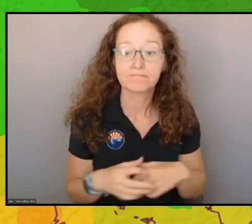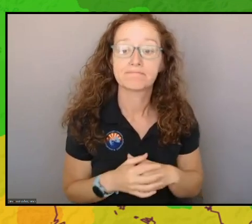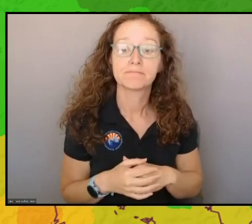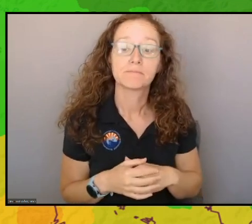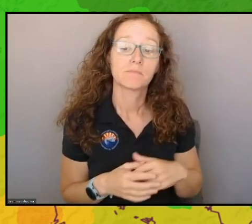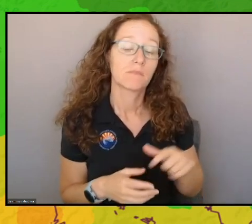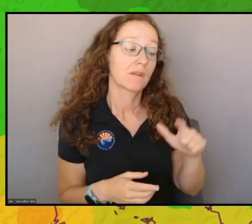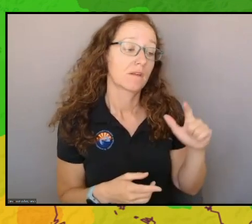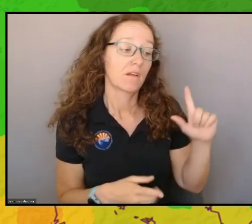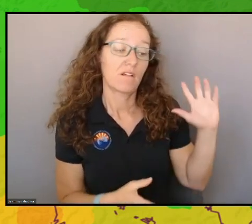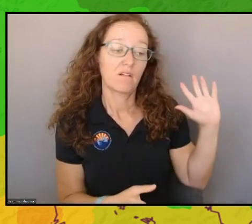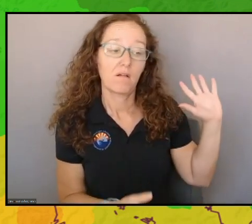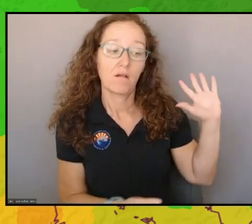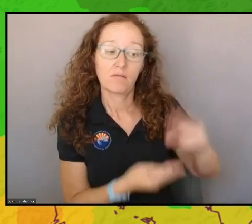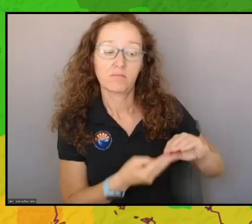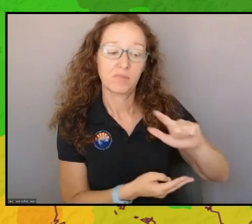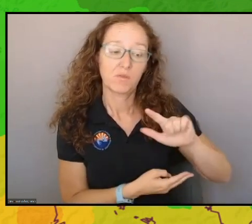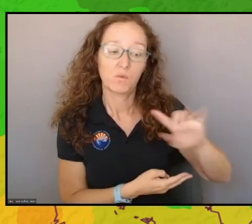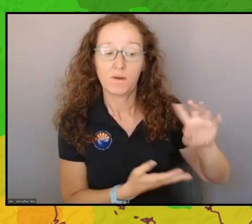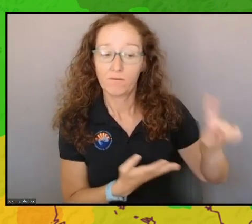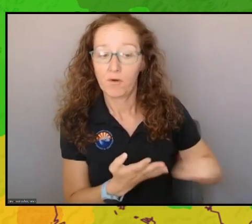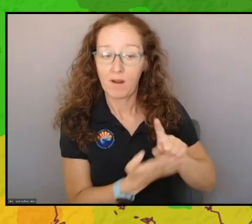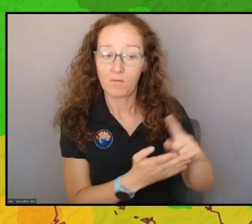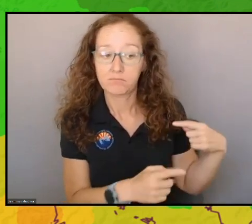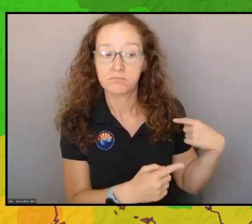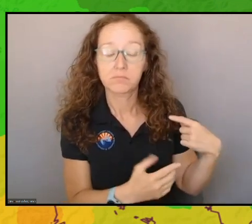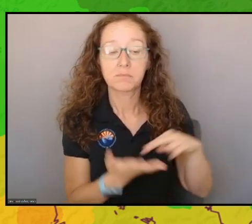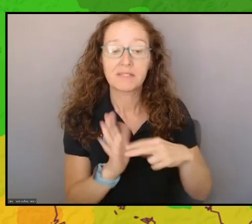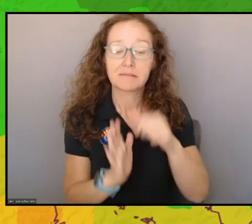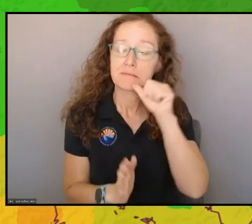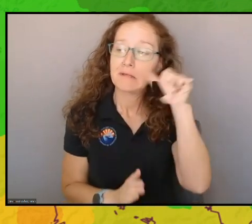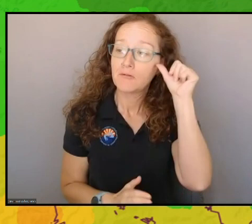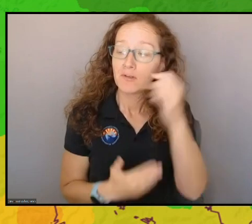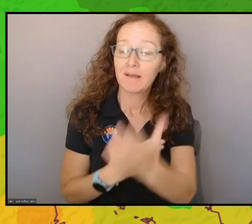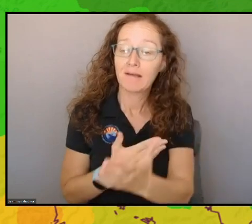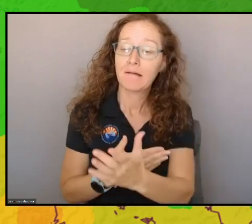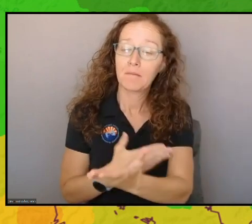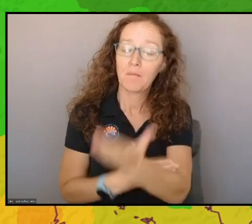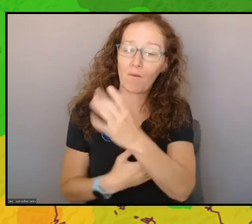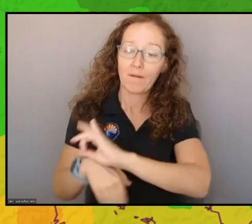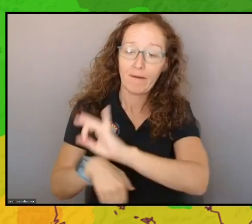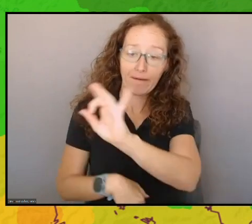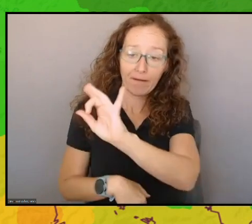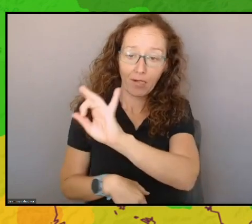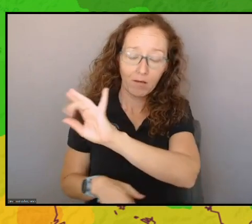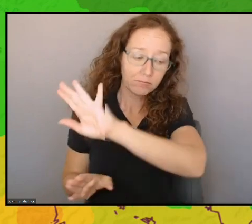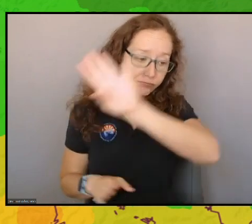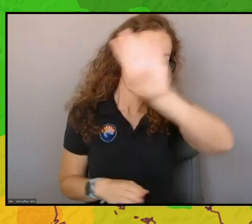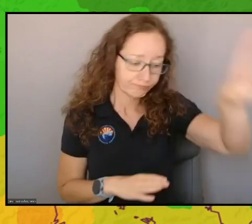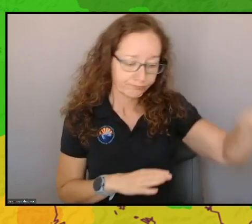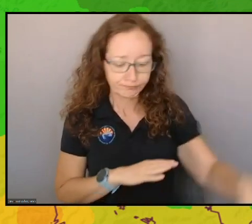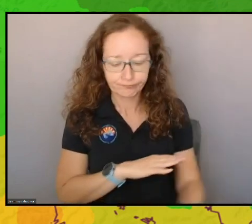your screen. Basically, from about 8 AM yesterday to about 8 AM this morning. Uh again, pretty decent rain over of the